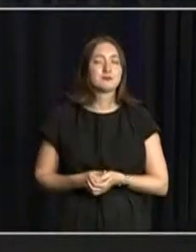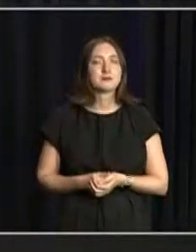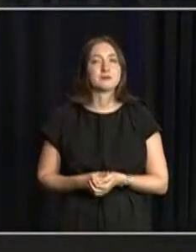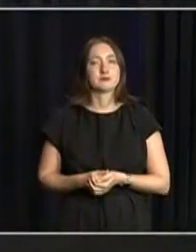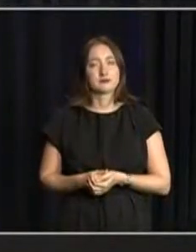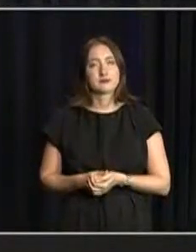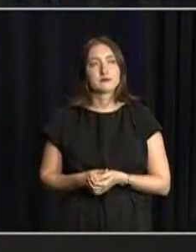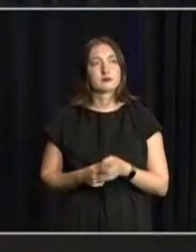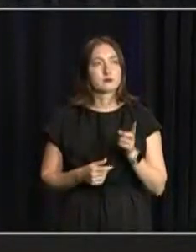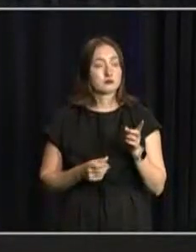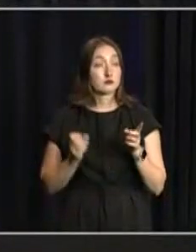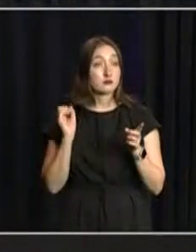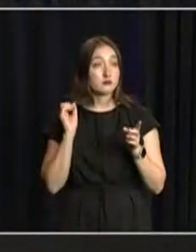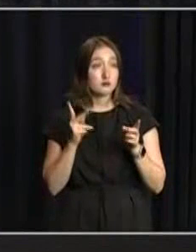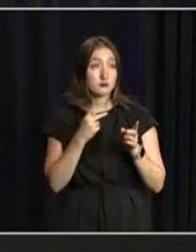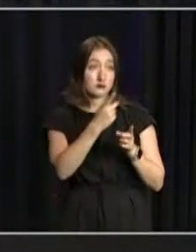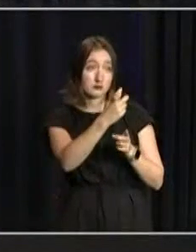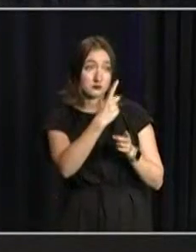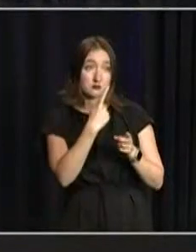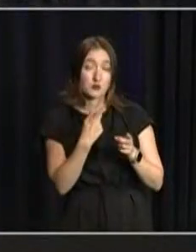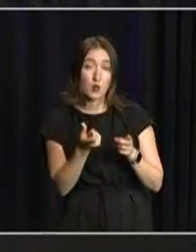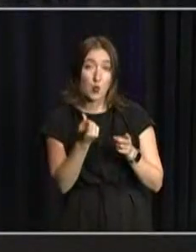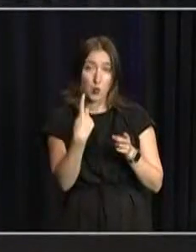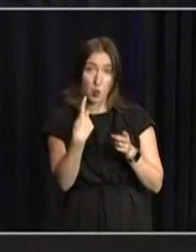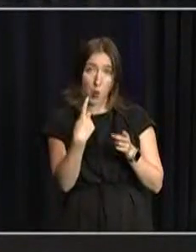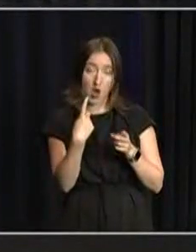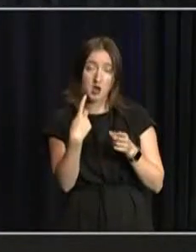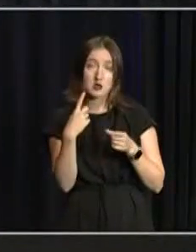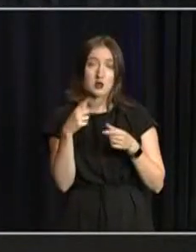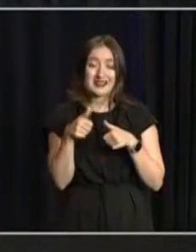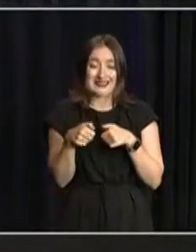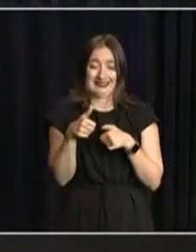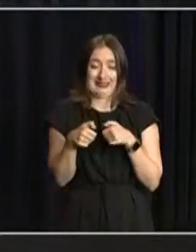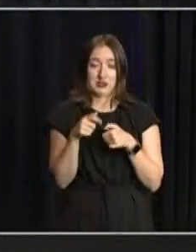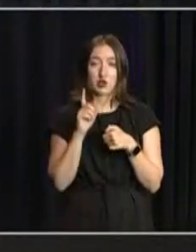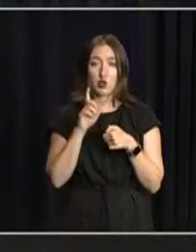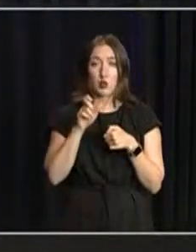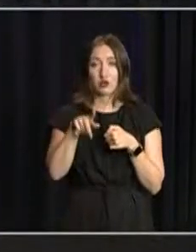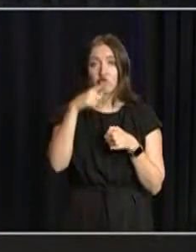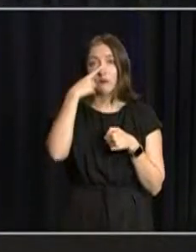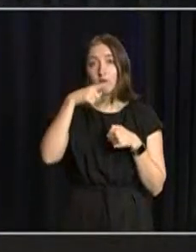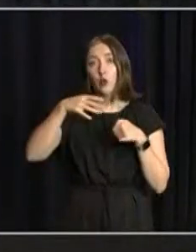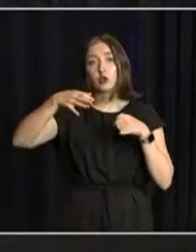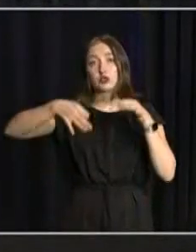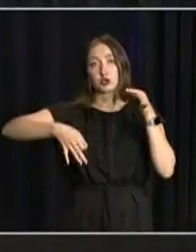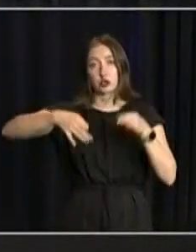OK, I have one text question. This one is for the judge in justice of